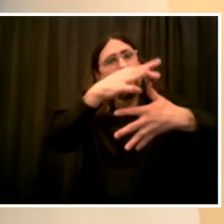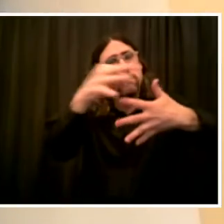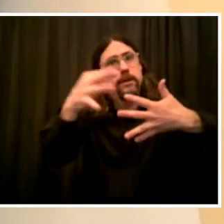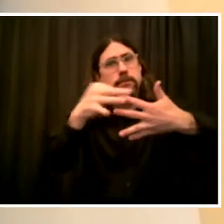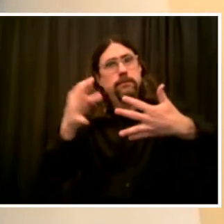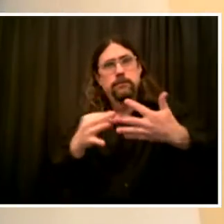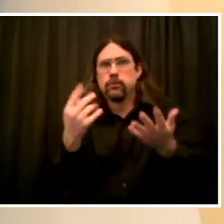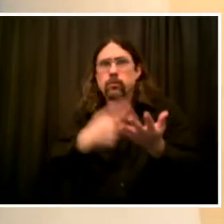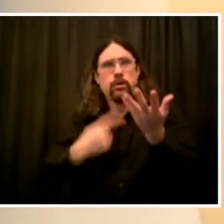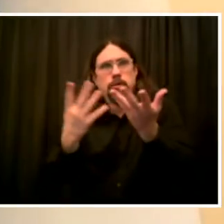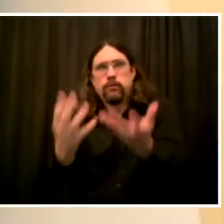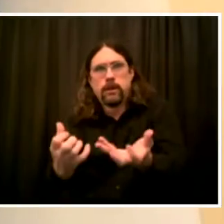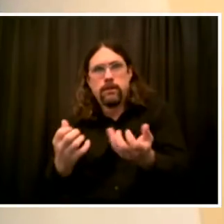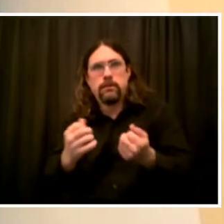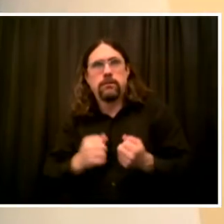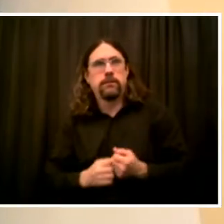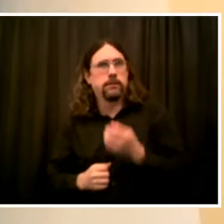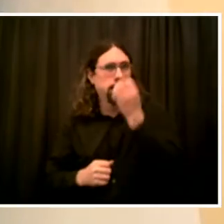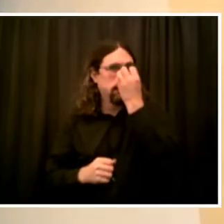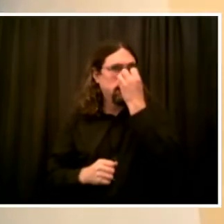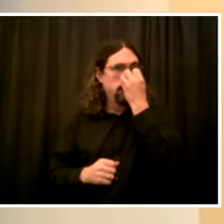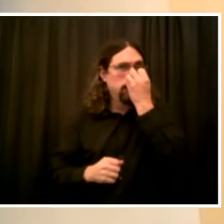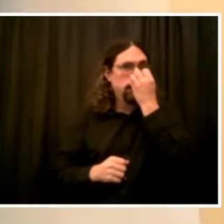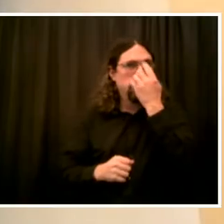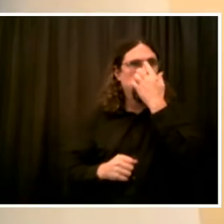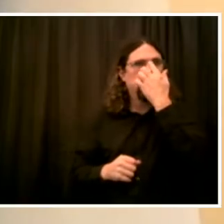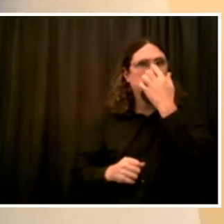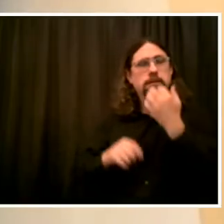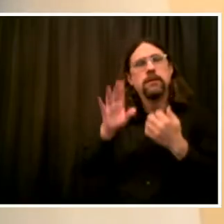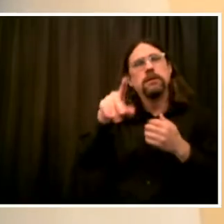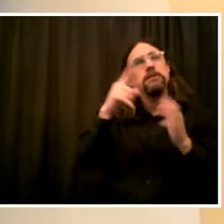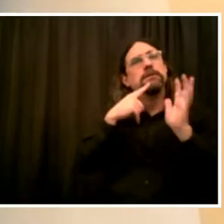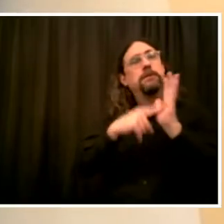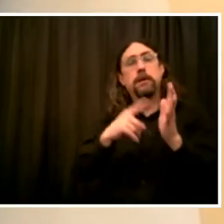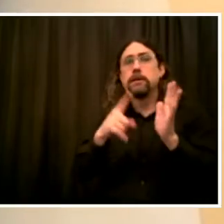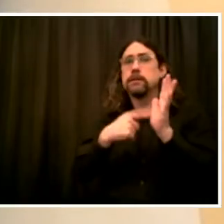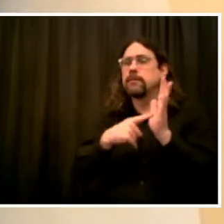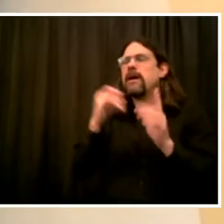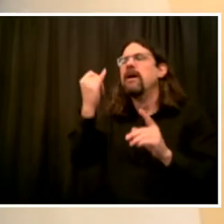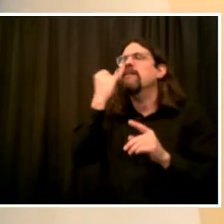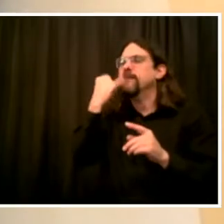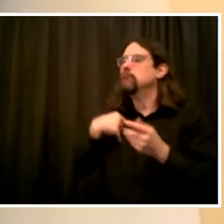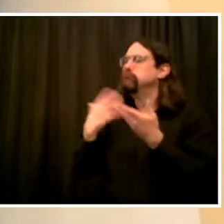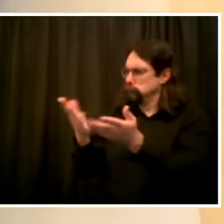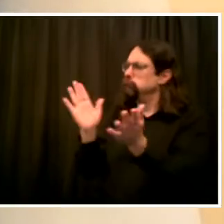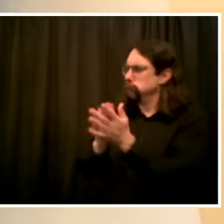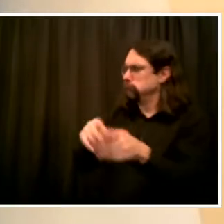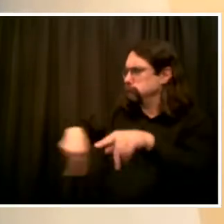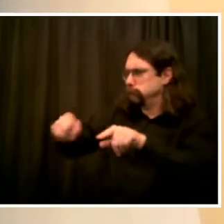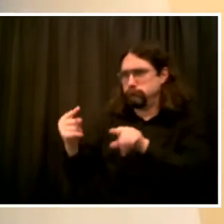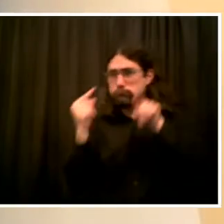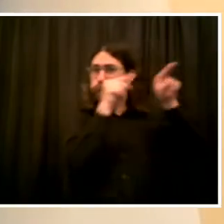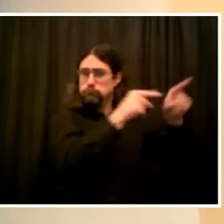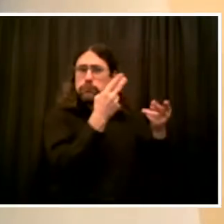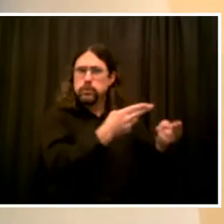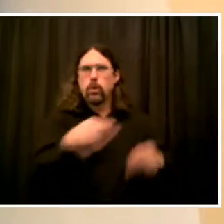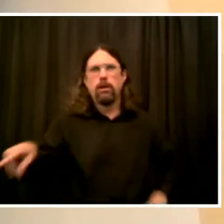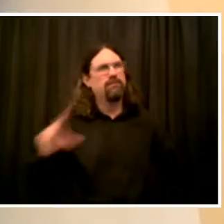IT'S A SERIES OF OPTIONS. YOU DON'T WANT TO BE IN THIS HESL HE IS THERE AOTNHR E PLACE WE CAN SEND